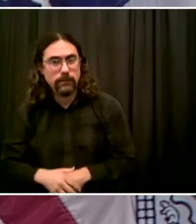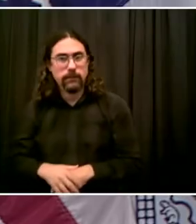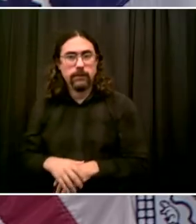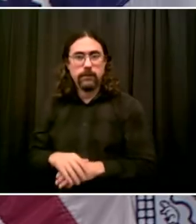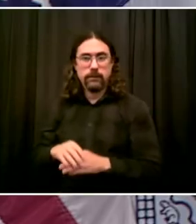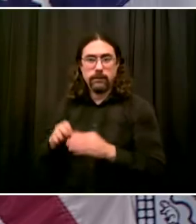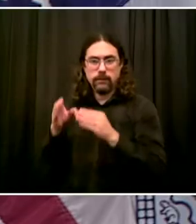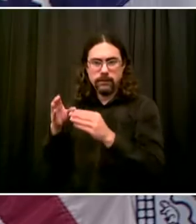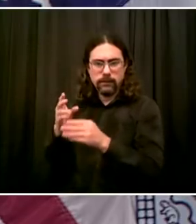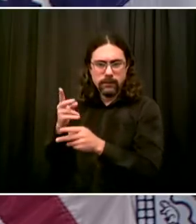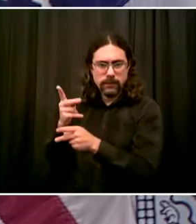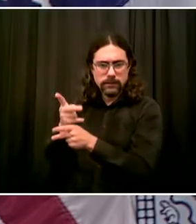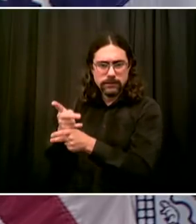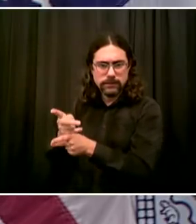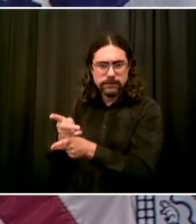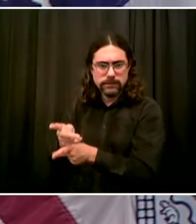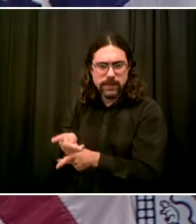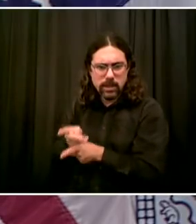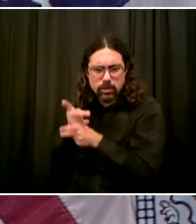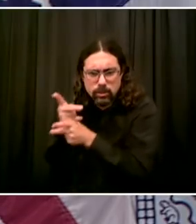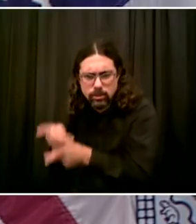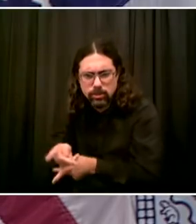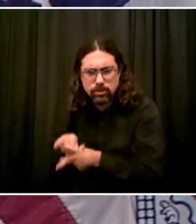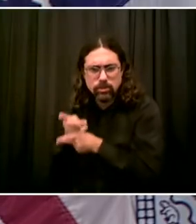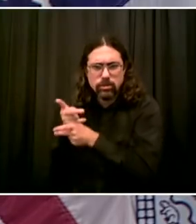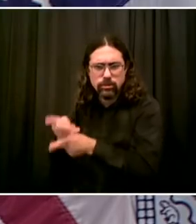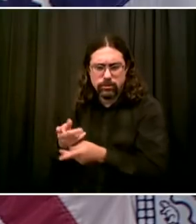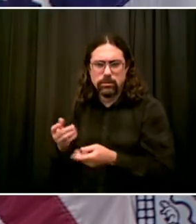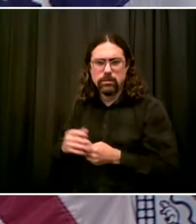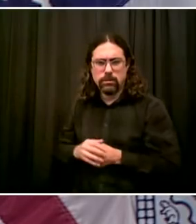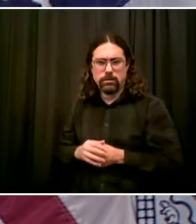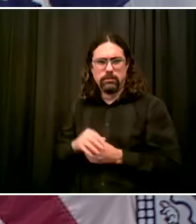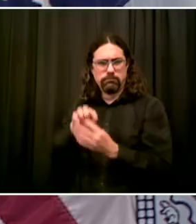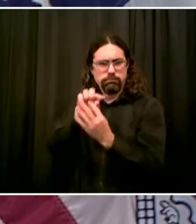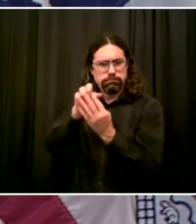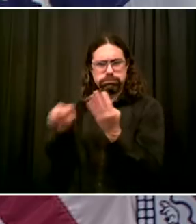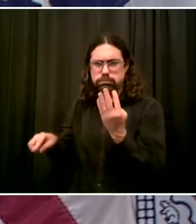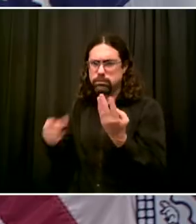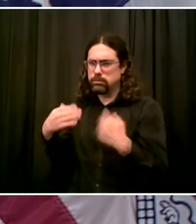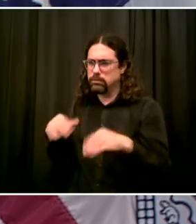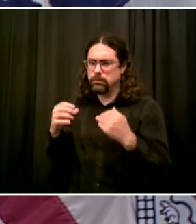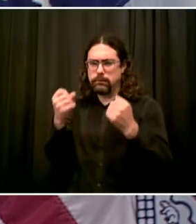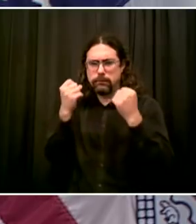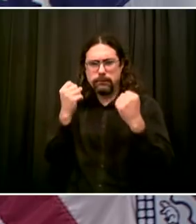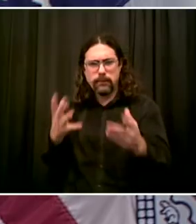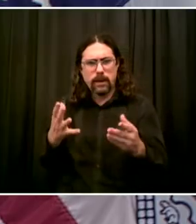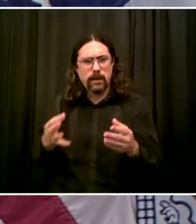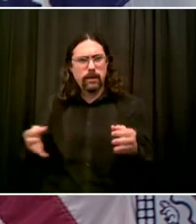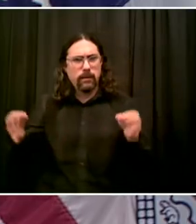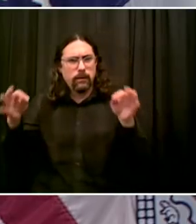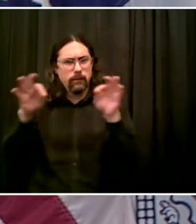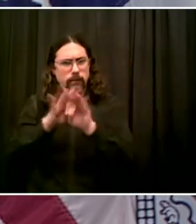OF POLICING AND IT IS BEEN ABOUT EAHLHCTAE.R THERE ARE SO MANY THINGS DEEPLY IN OUR MIND AND CERTAINLY IN THE